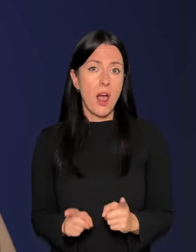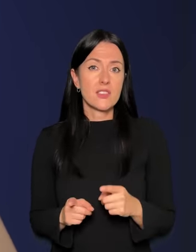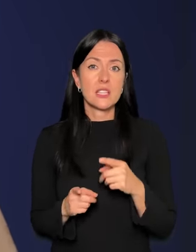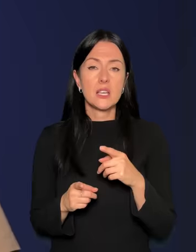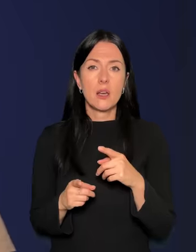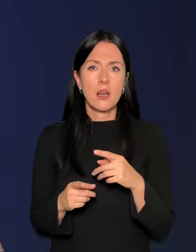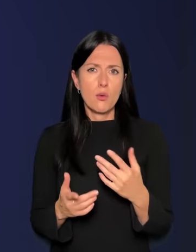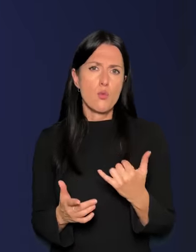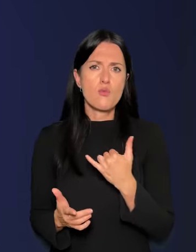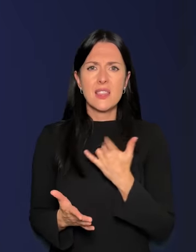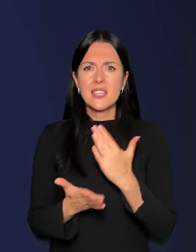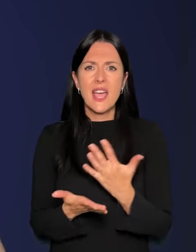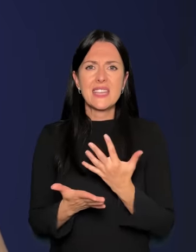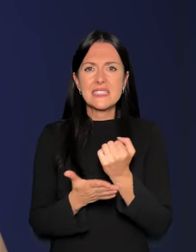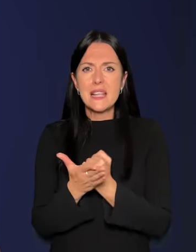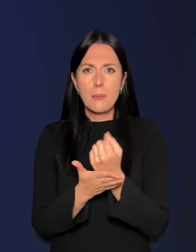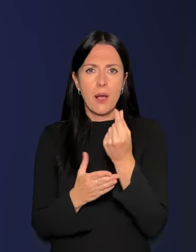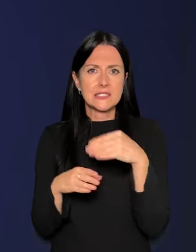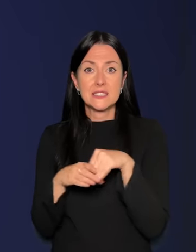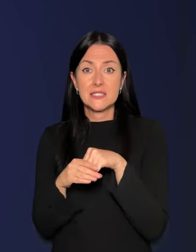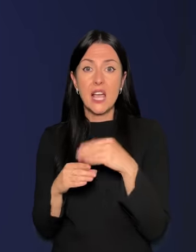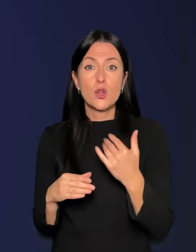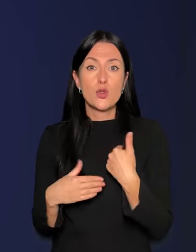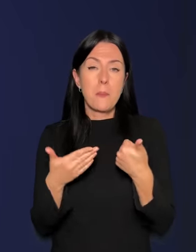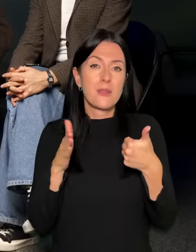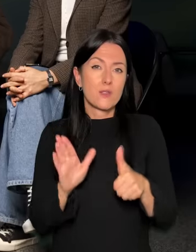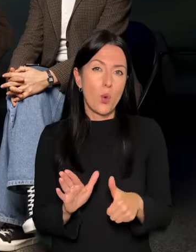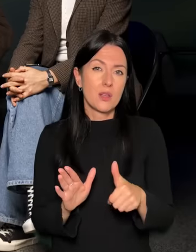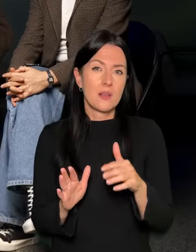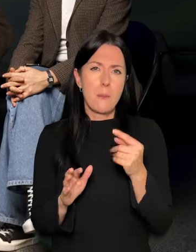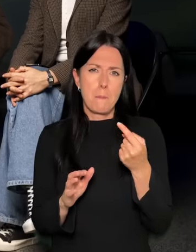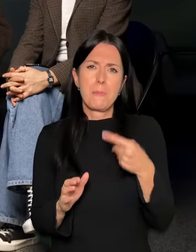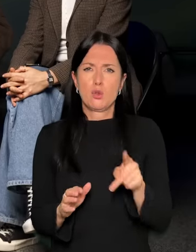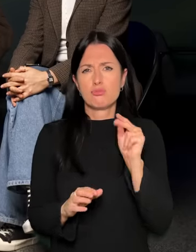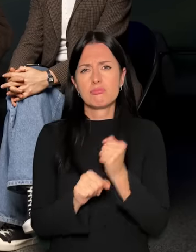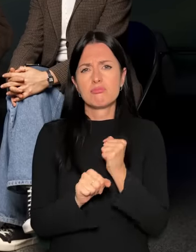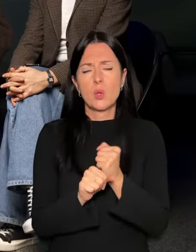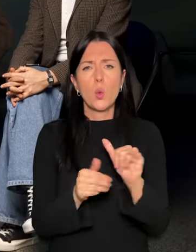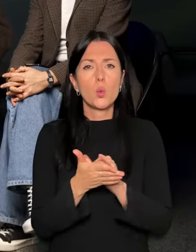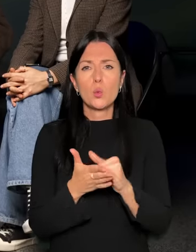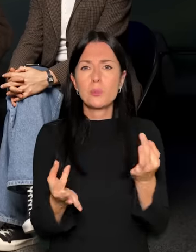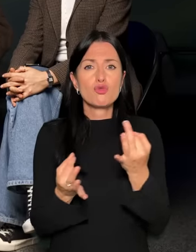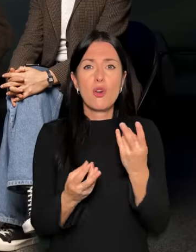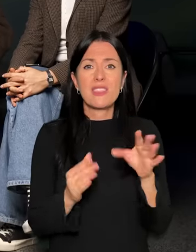Because it really is. I have some savings. If I spend half a year in the red on YouTube